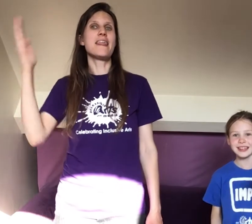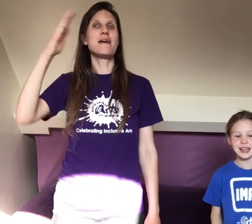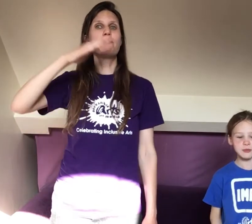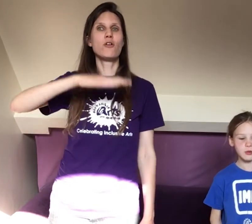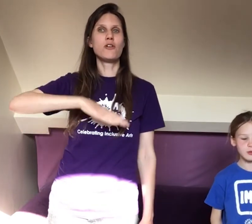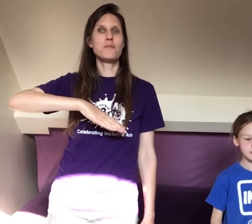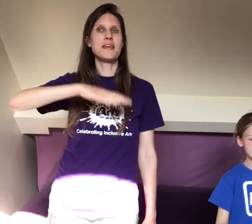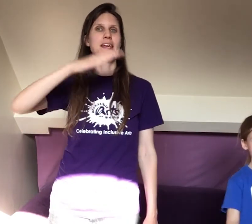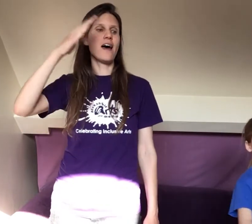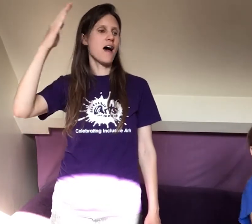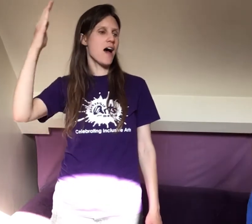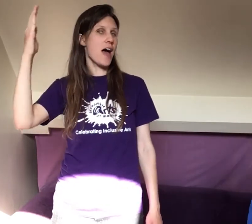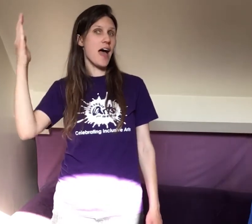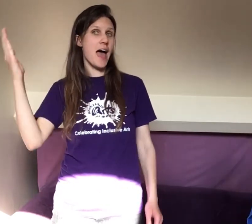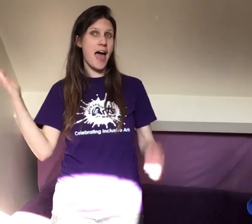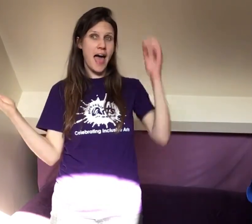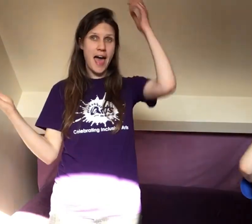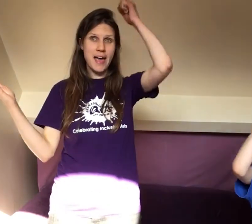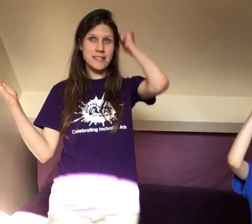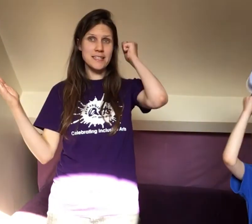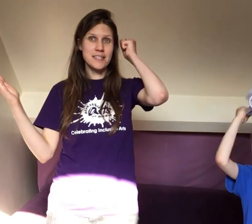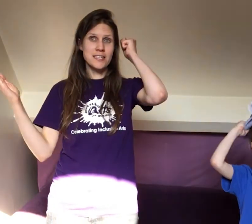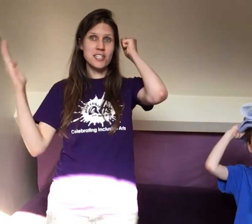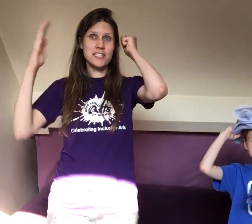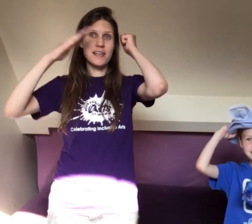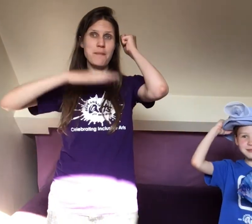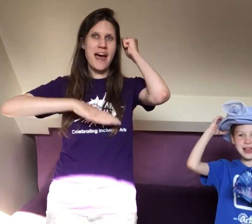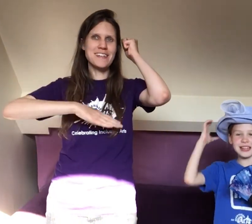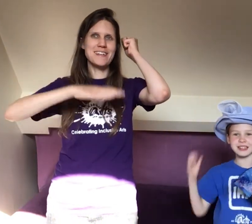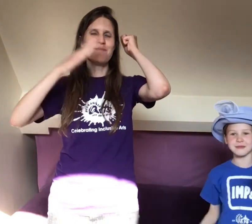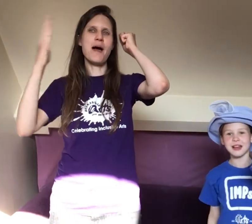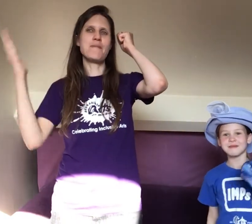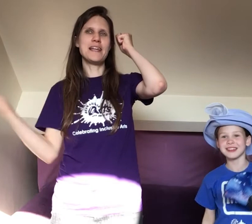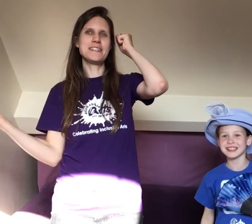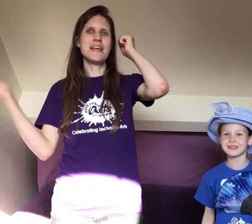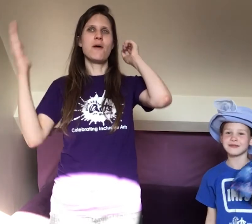They brought me a hat, just imagine my bliss,